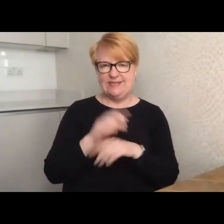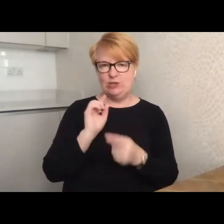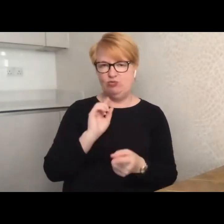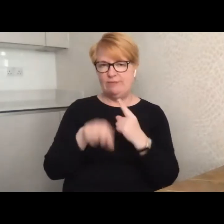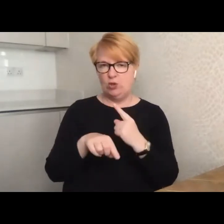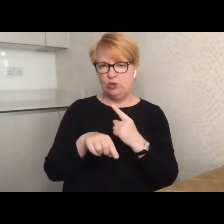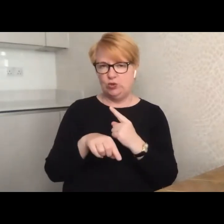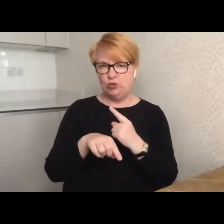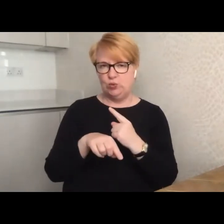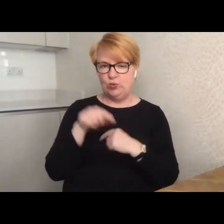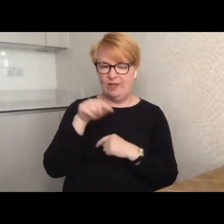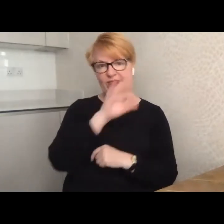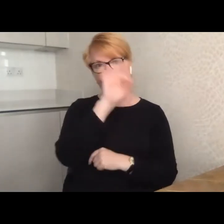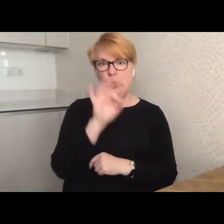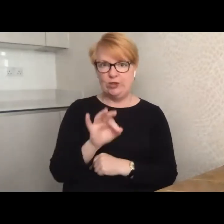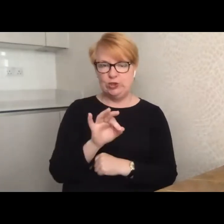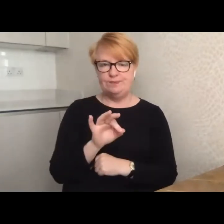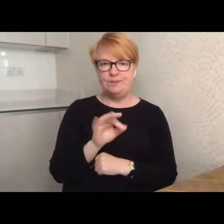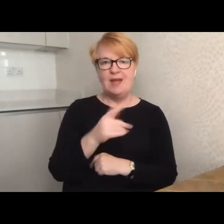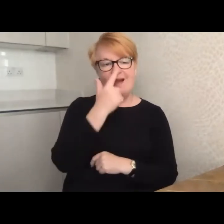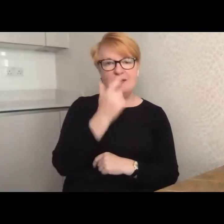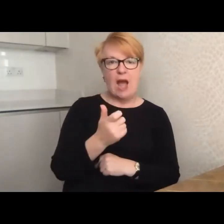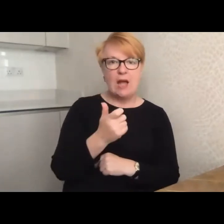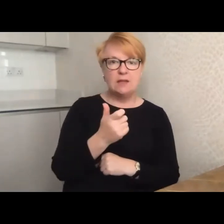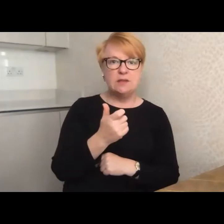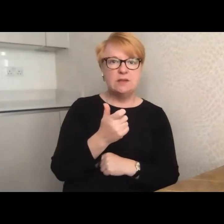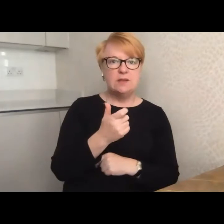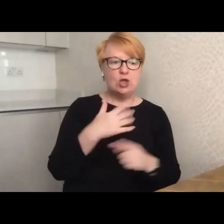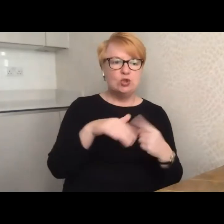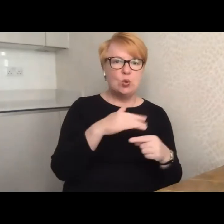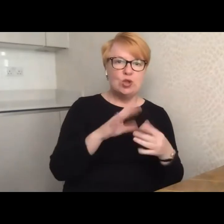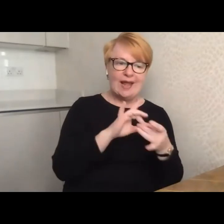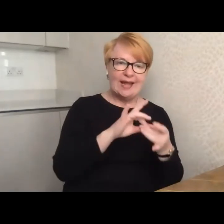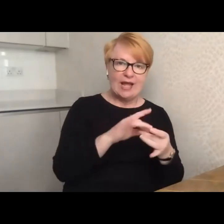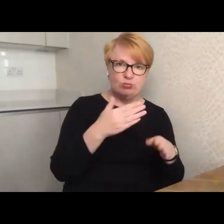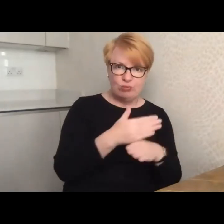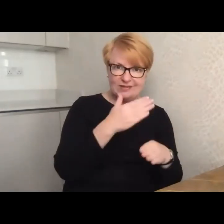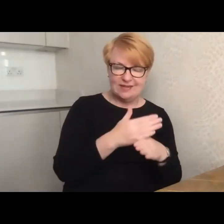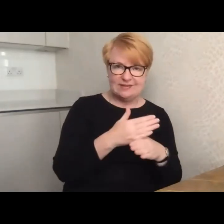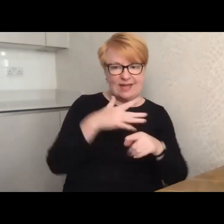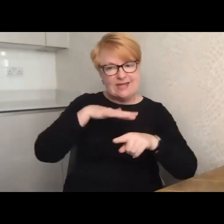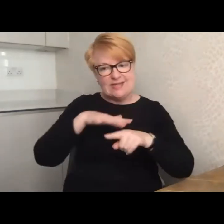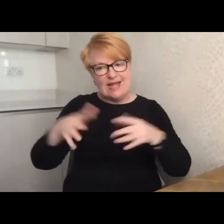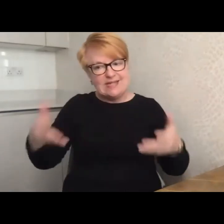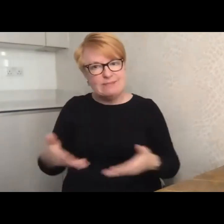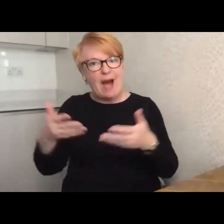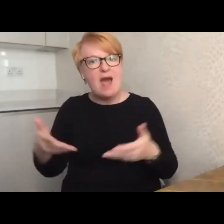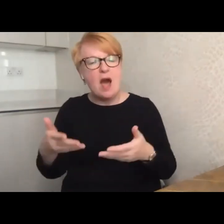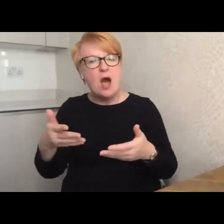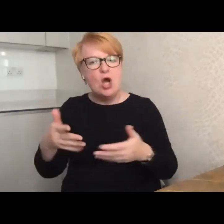and socially engaged practice inspires and social change. And then we'll have a discussion between us and then we'll open up for discussion from the floor.